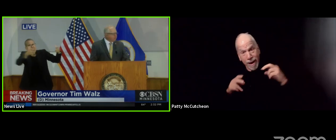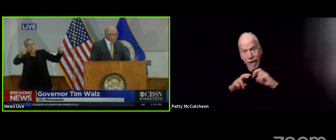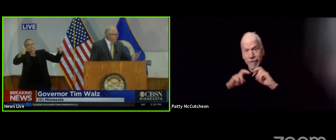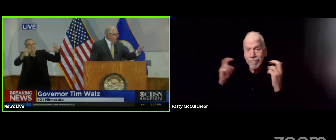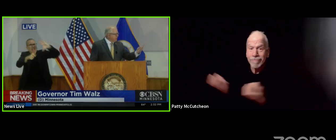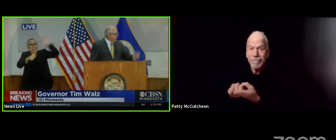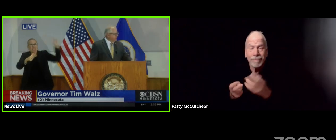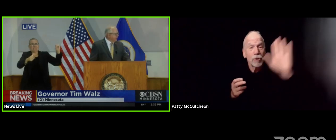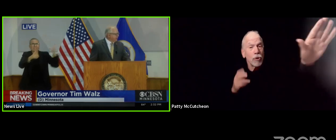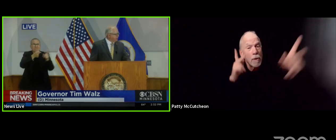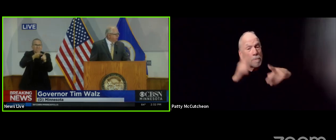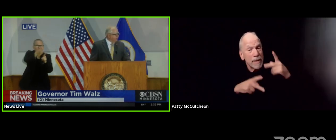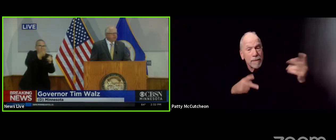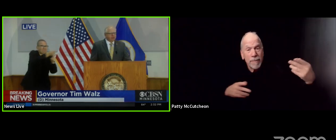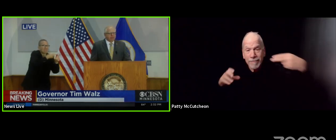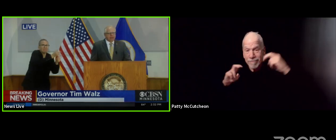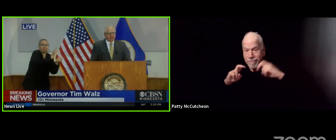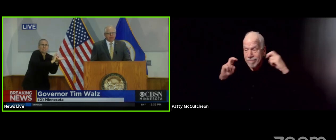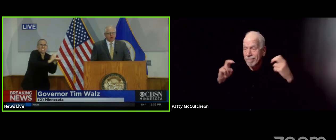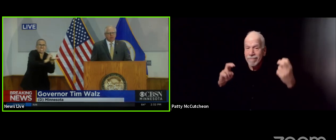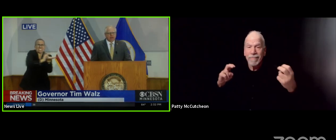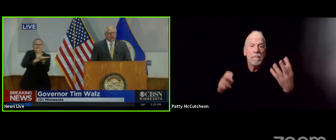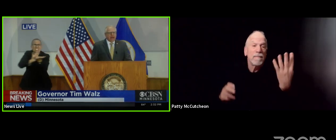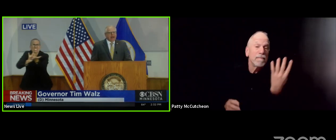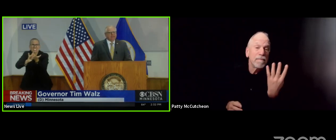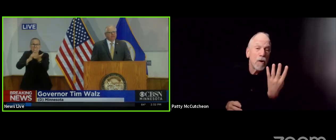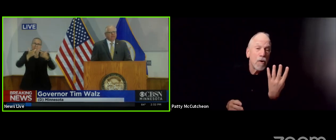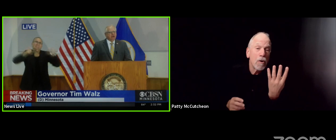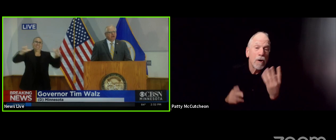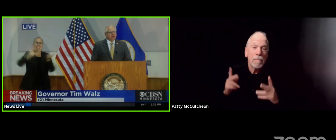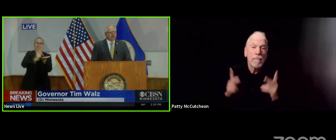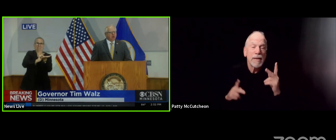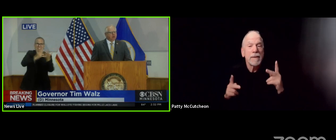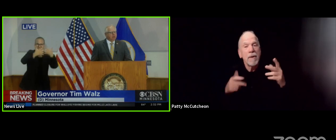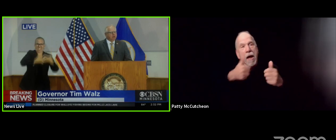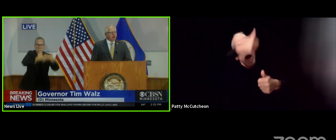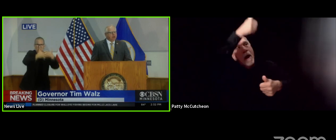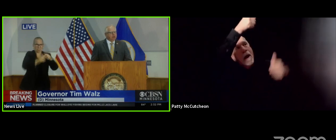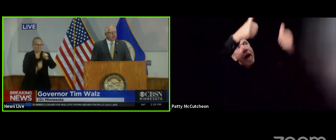FOUR MAJOR MANUFACTURERS OF INSULIN THAT MAKE UP THE BULK OF IT, ASKED THEM TO GET ON EARLY, TOLD THEM WE WERE TRYING TO DO